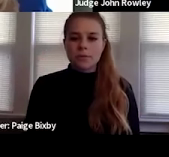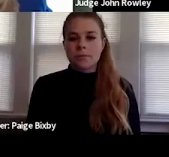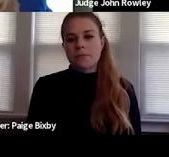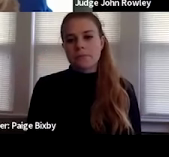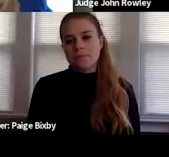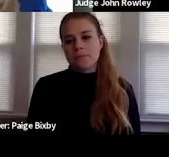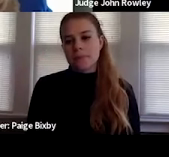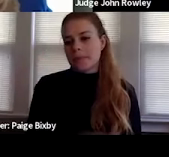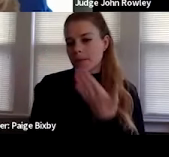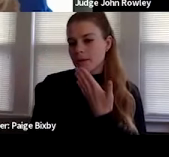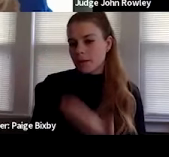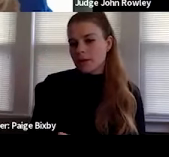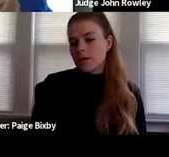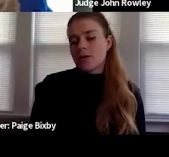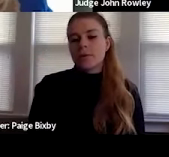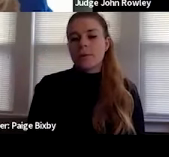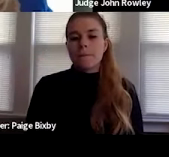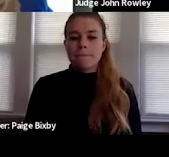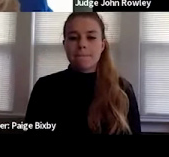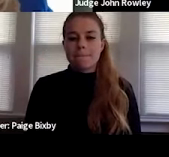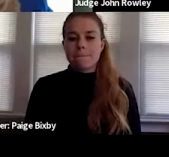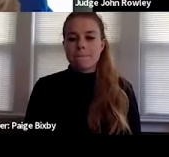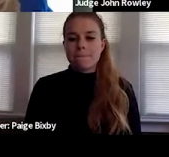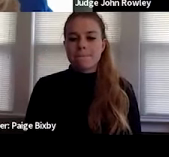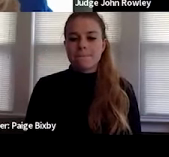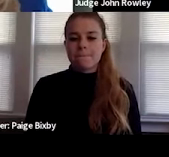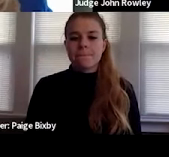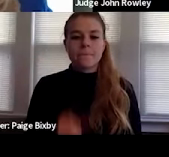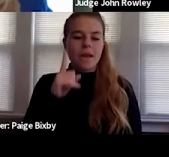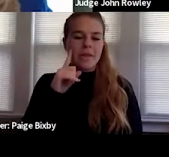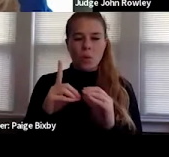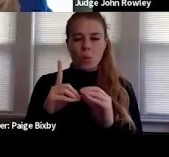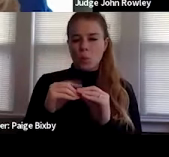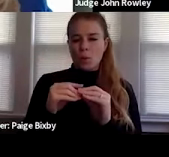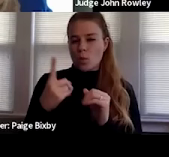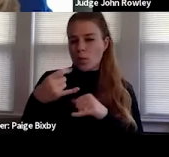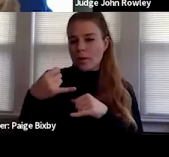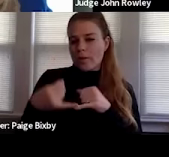Thank you for that. And I think I'm going to do one last question quickly